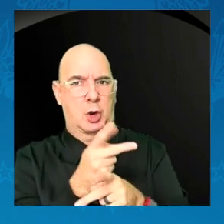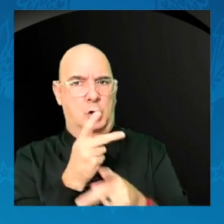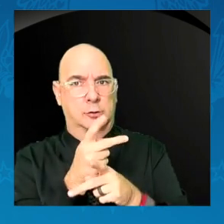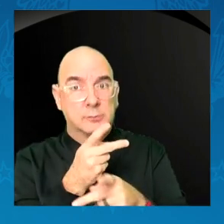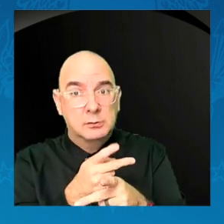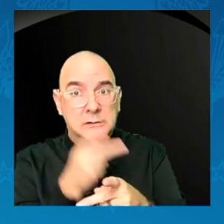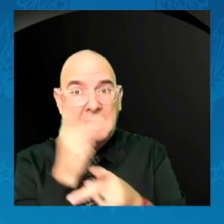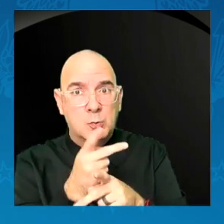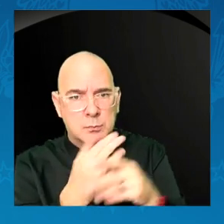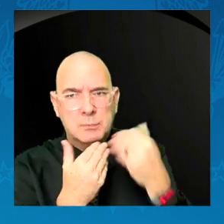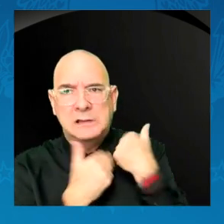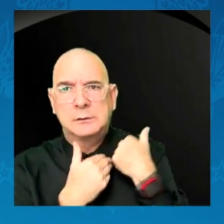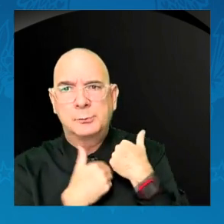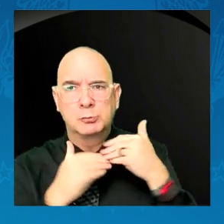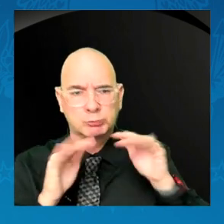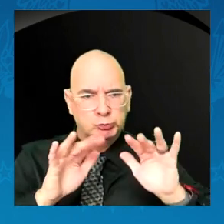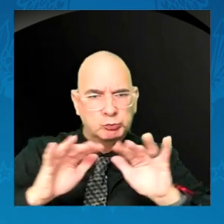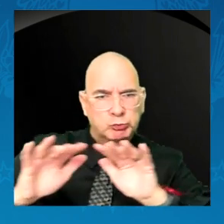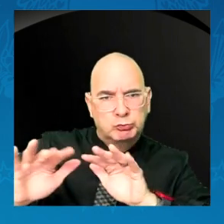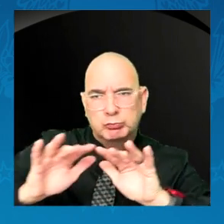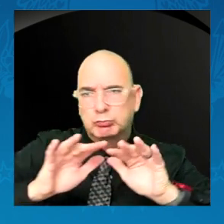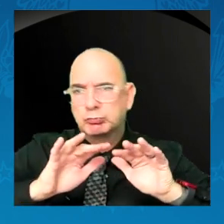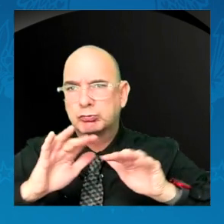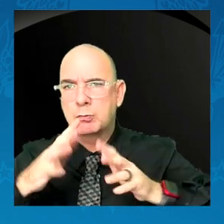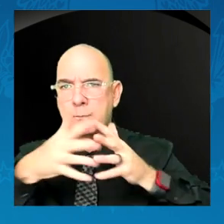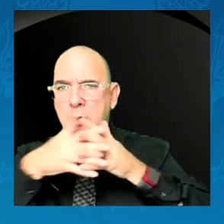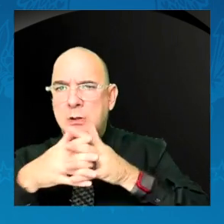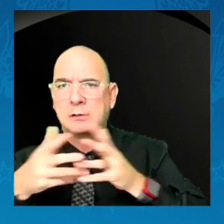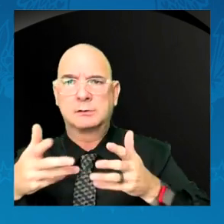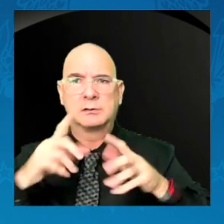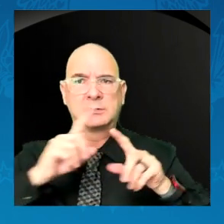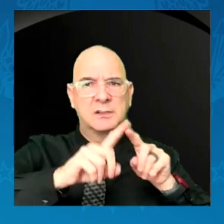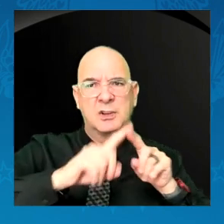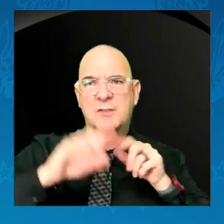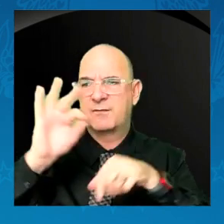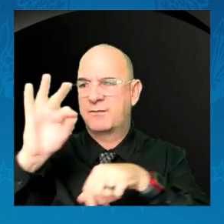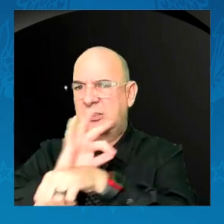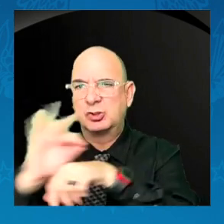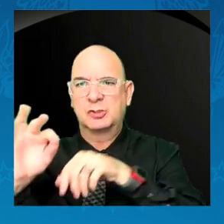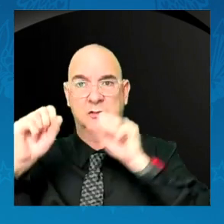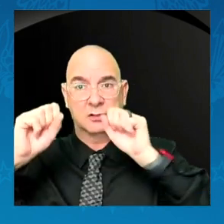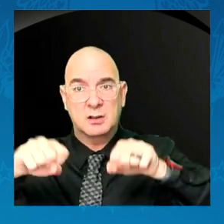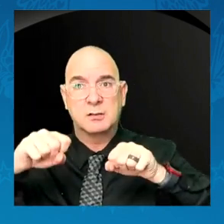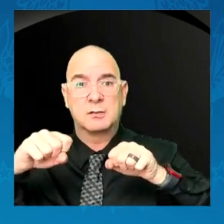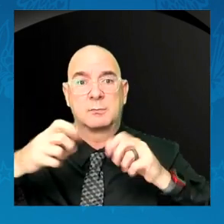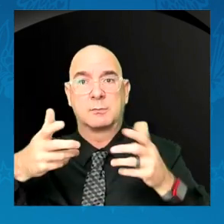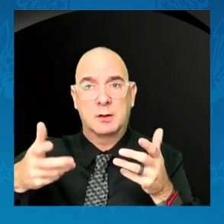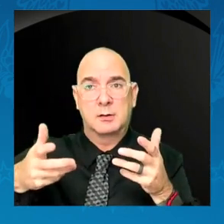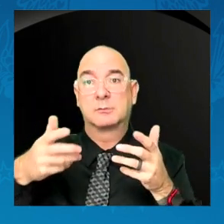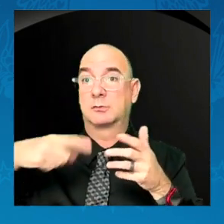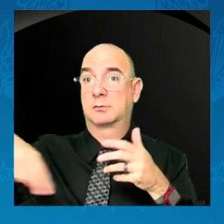those with different functional abilities, and those at the thousands of community colleges, historically black colleges and universities